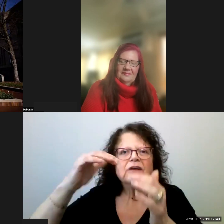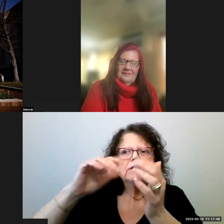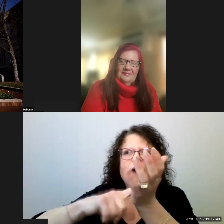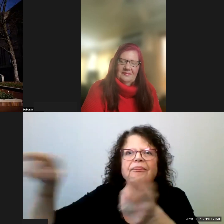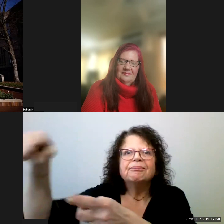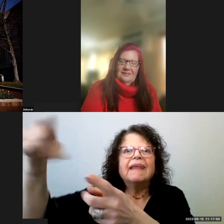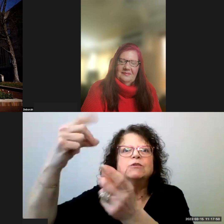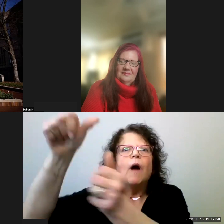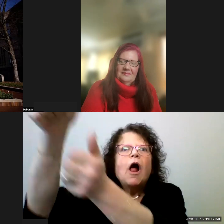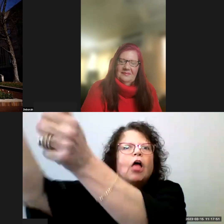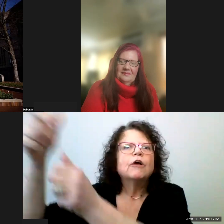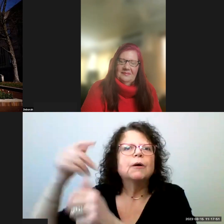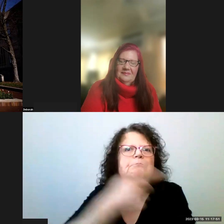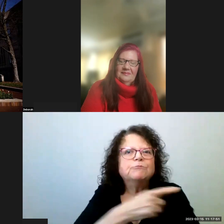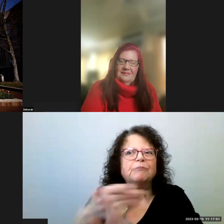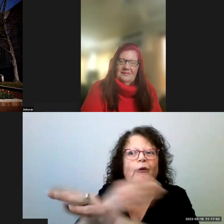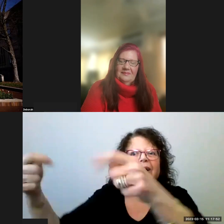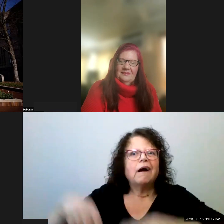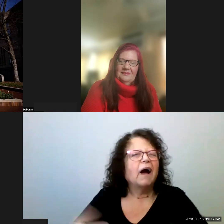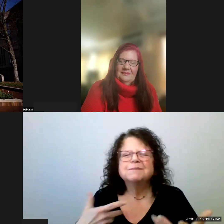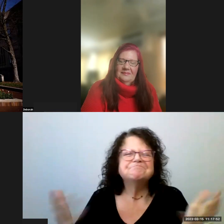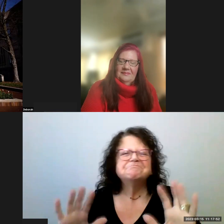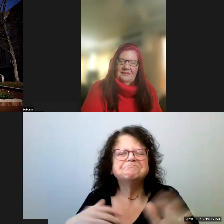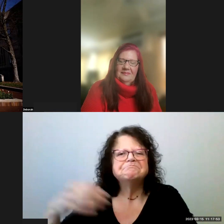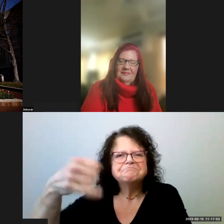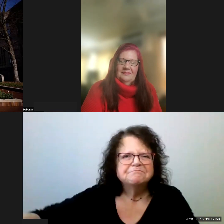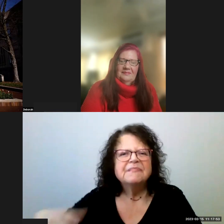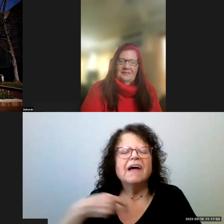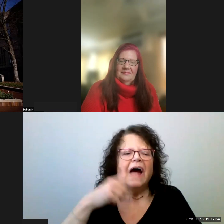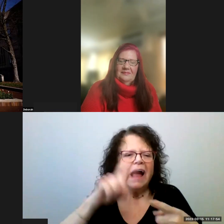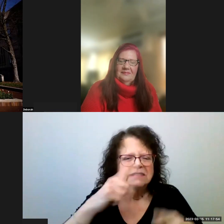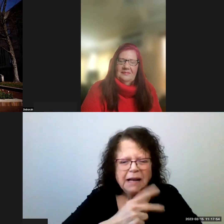sleeping that I had to do early shopping trips because